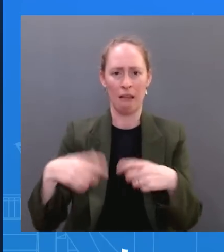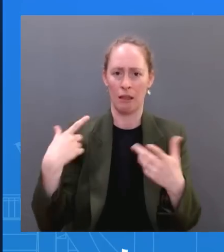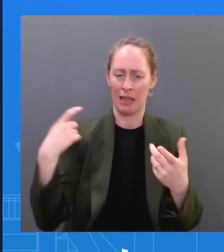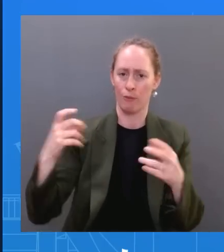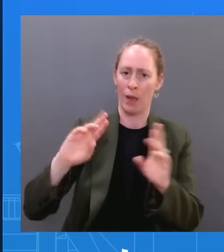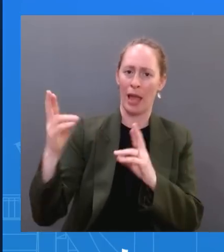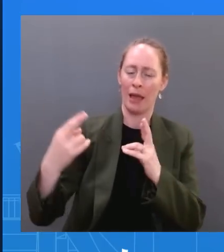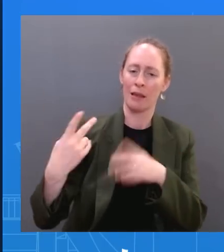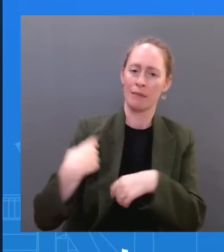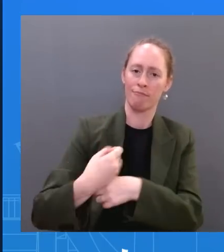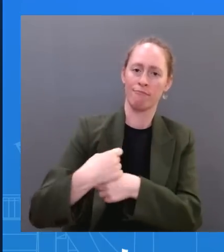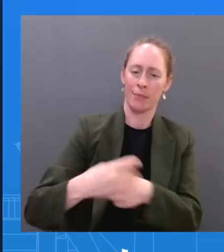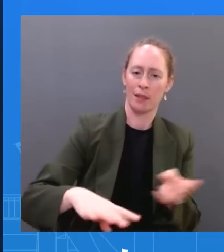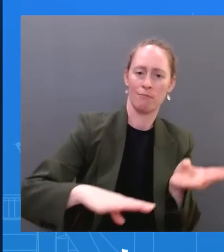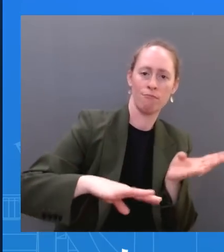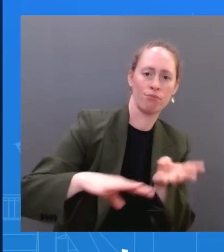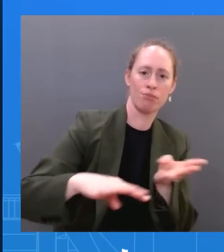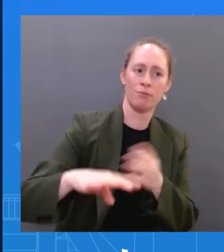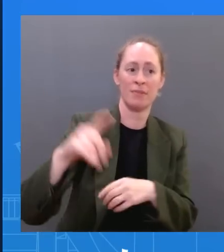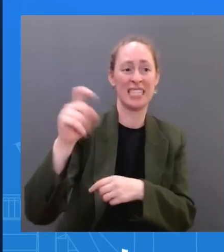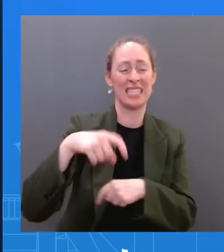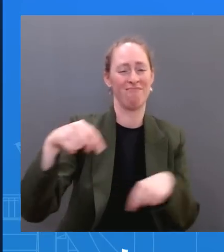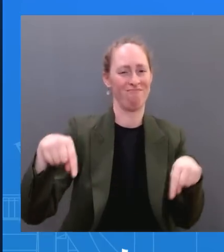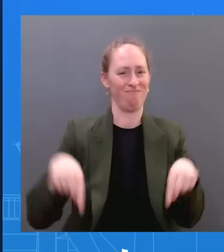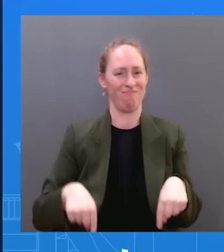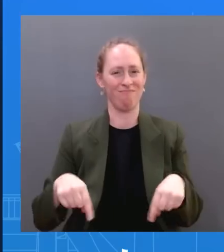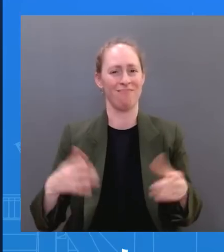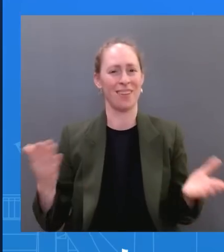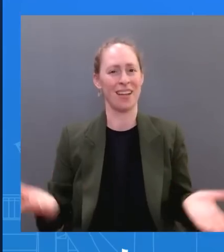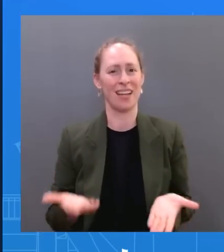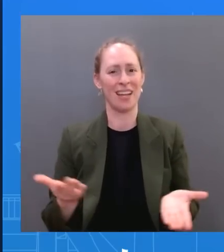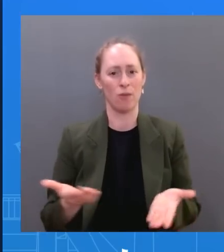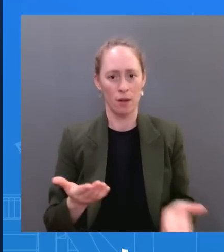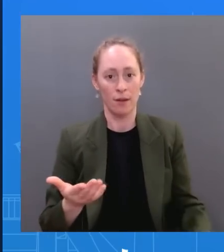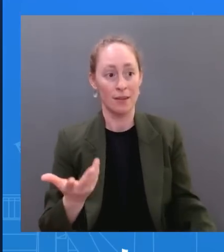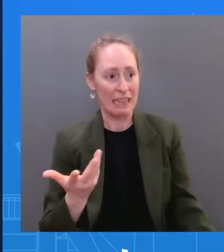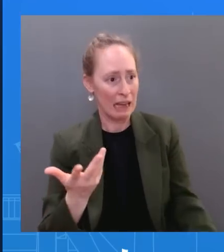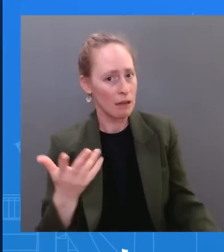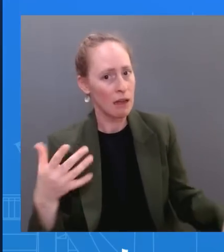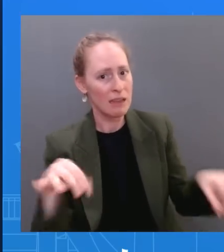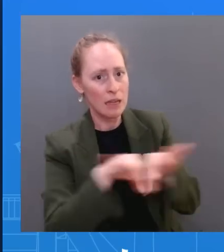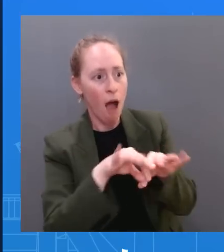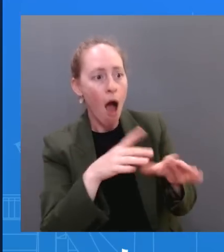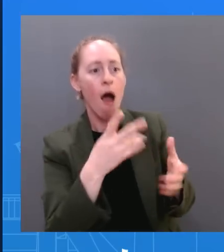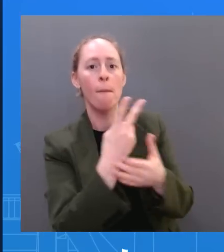That's why there's bipartisan support for this bill. That's why Democrats and Republicans have both rallied around the notion